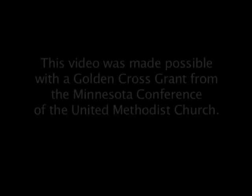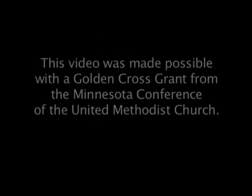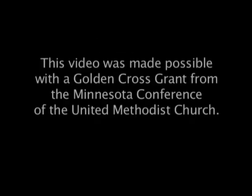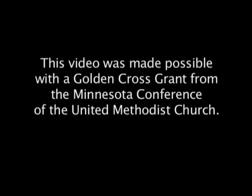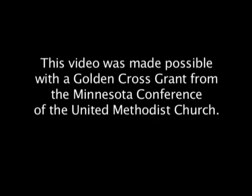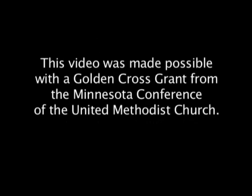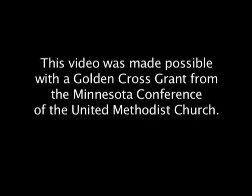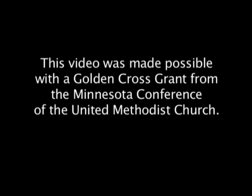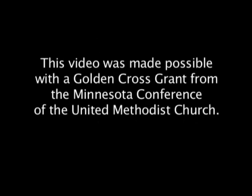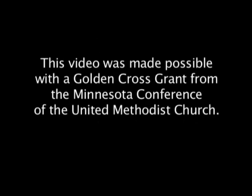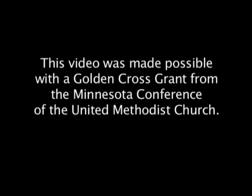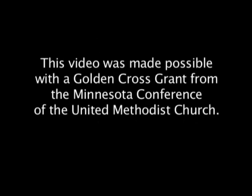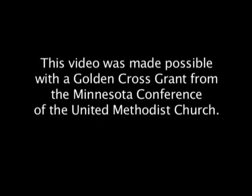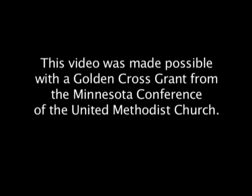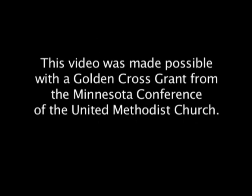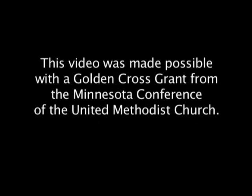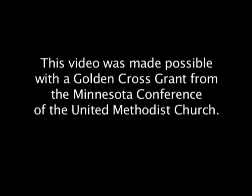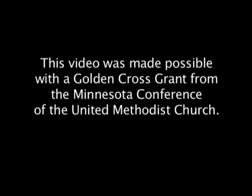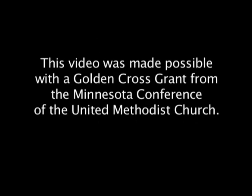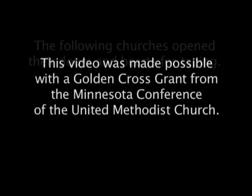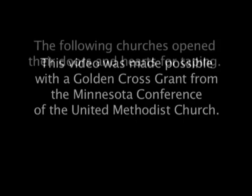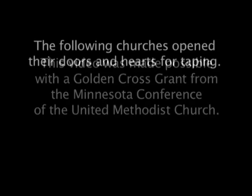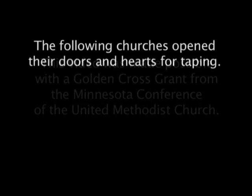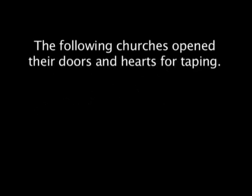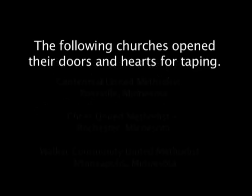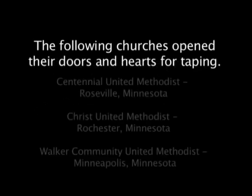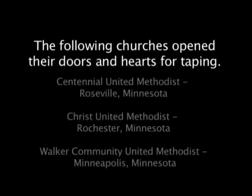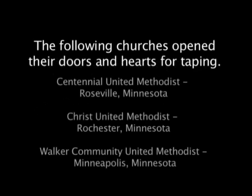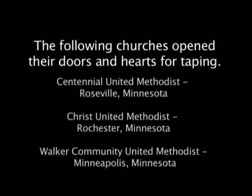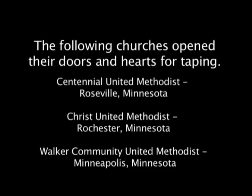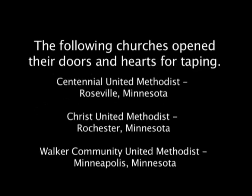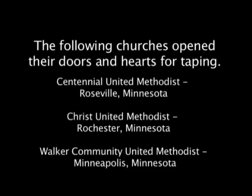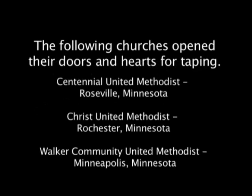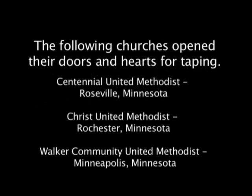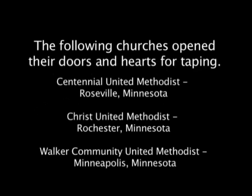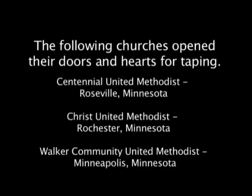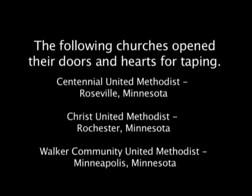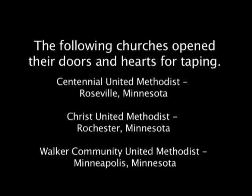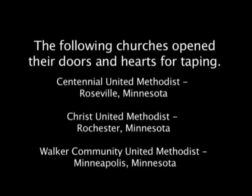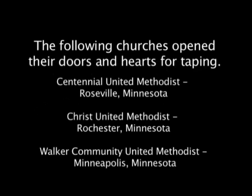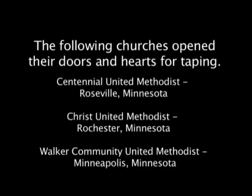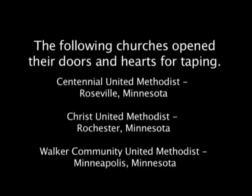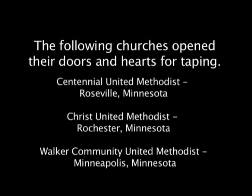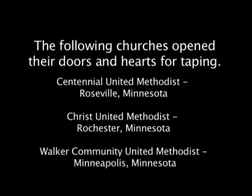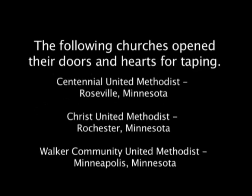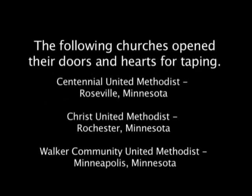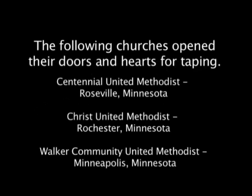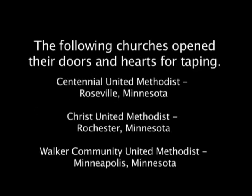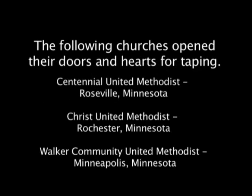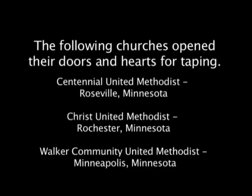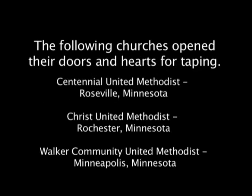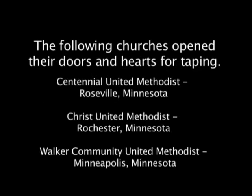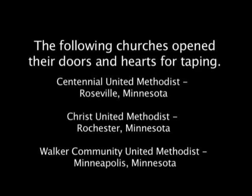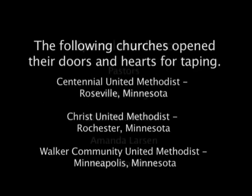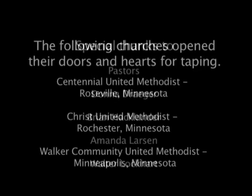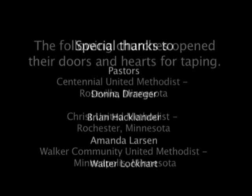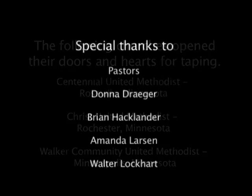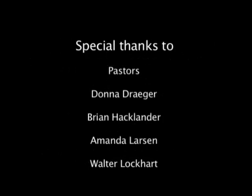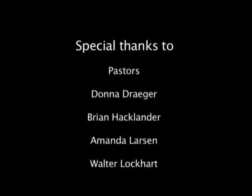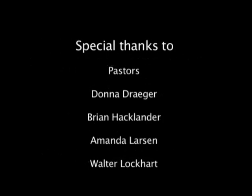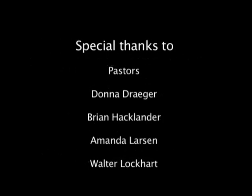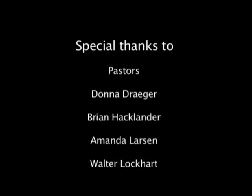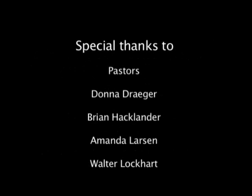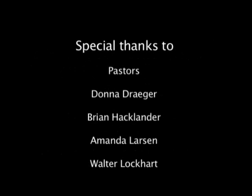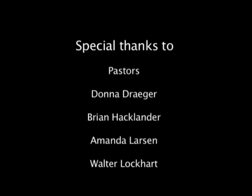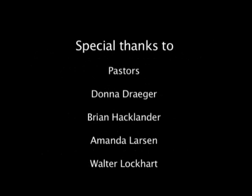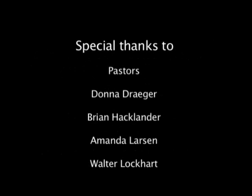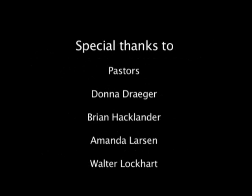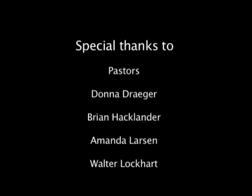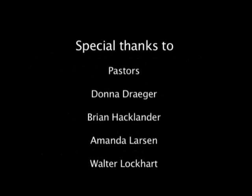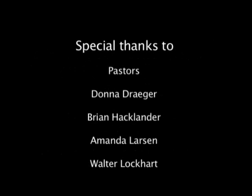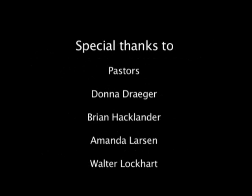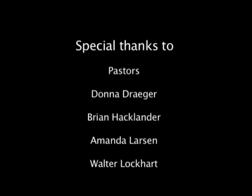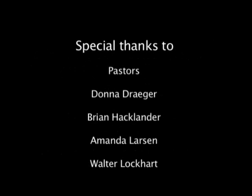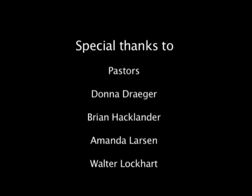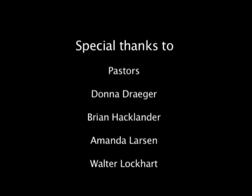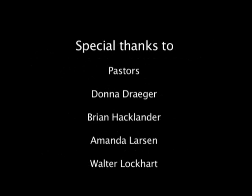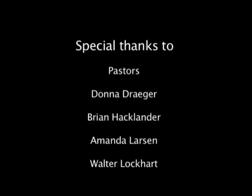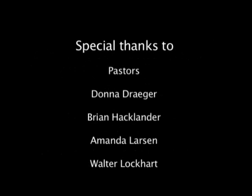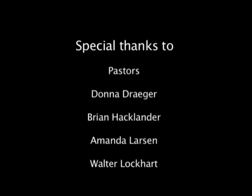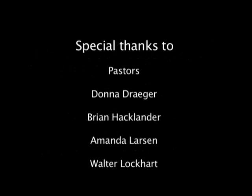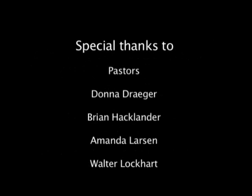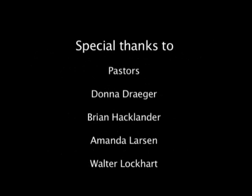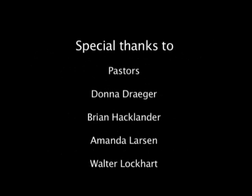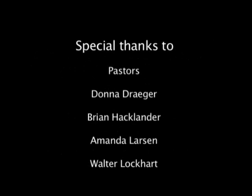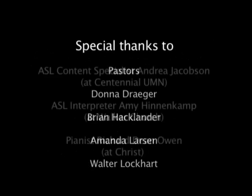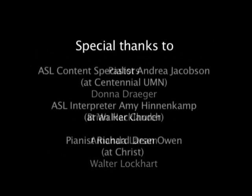[Fade in] US Government Health Information Website. http://www.healthfinder.gov [Fade